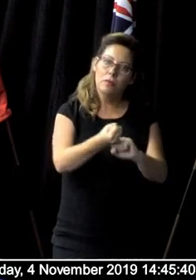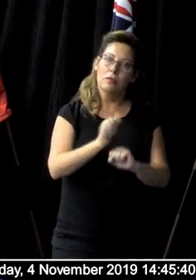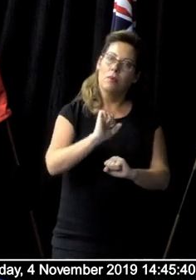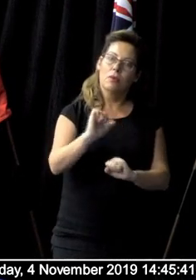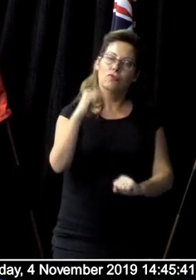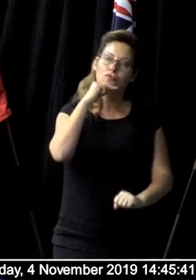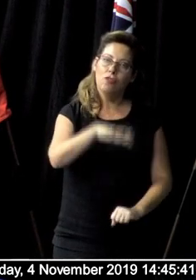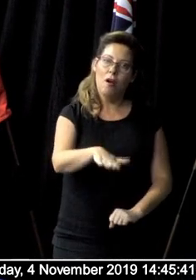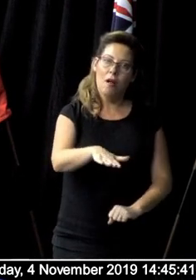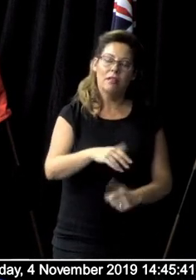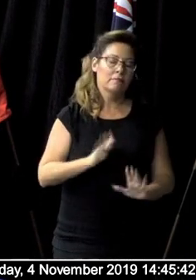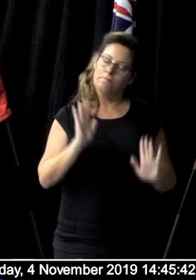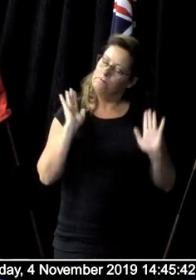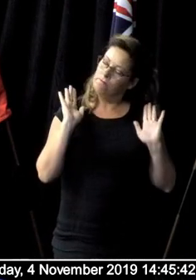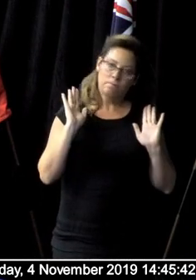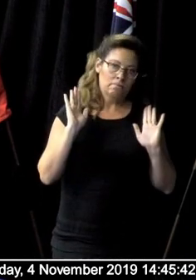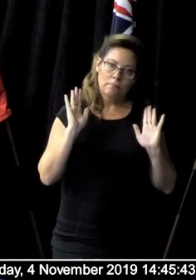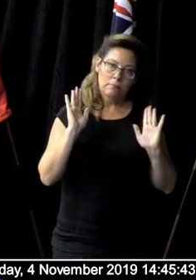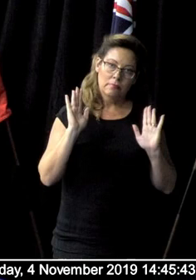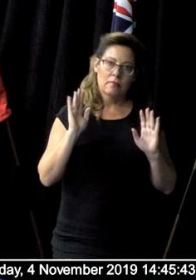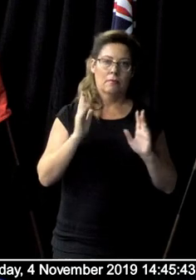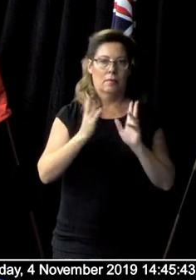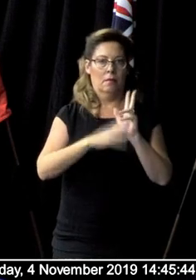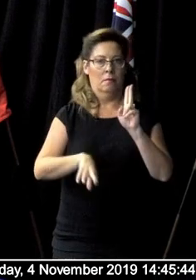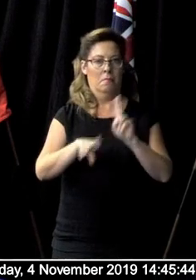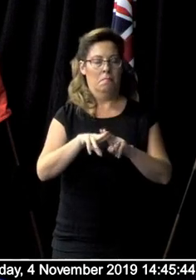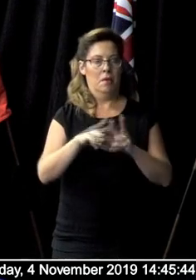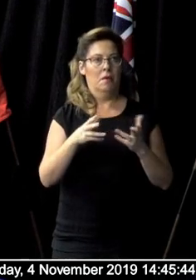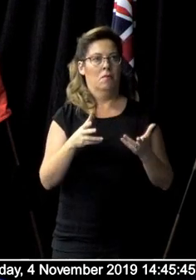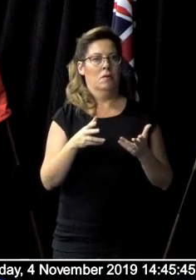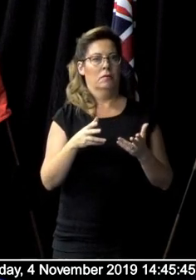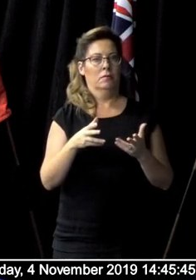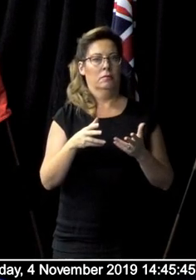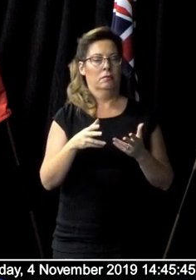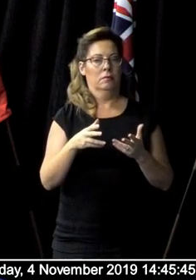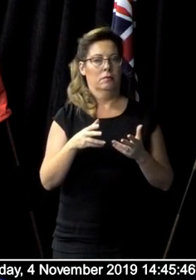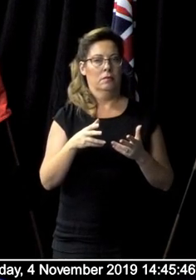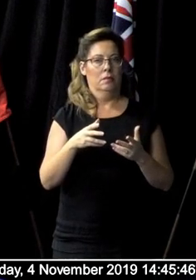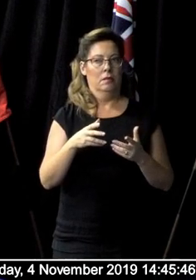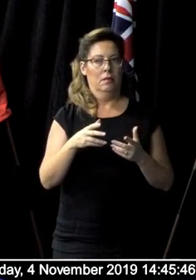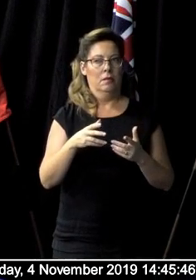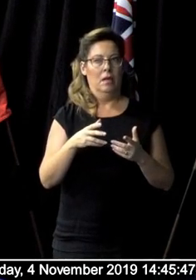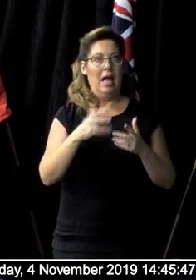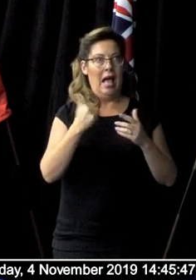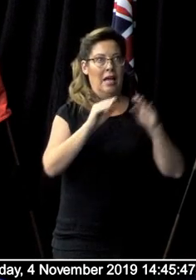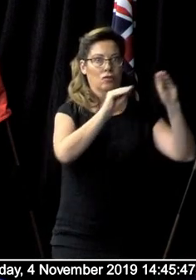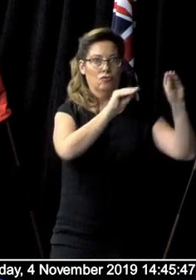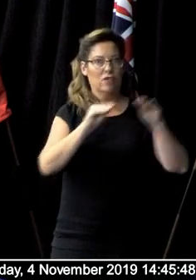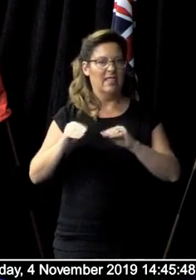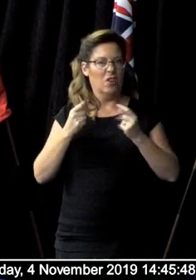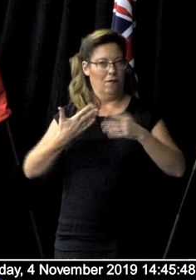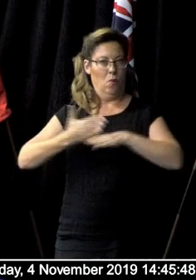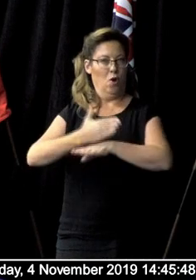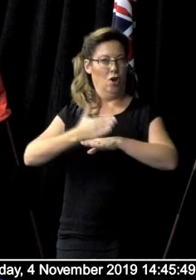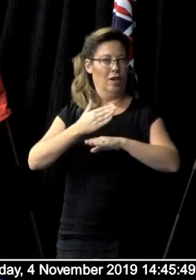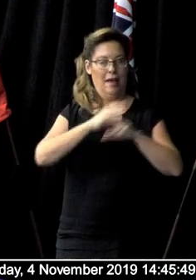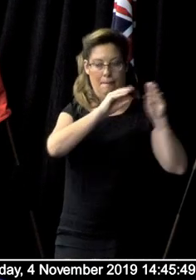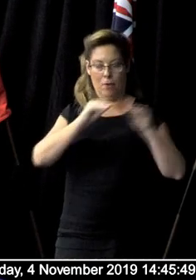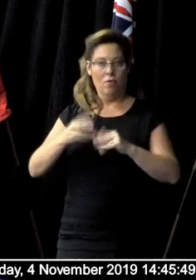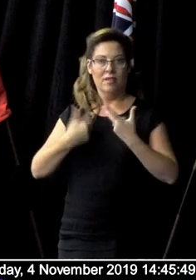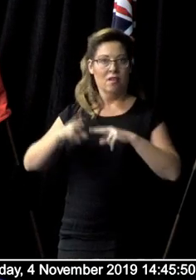The parents took, had transferred for work and the father was unable to take up his